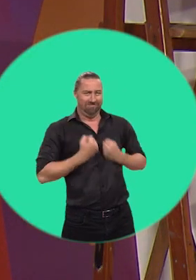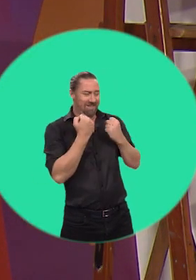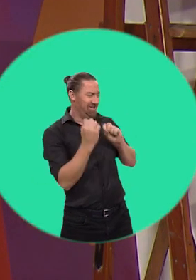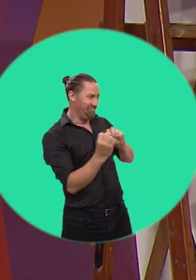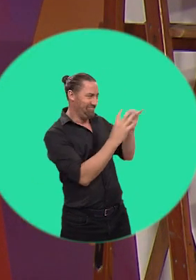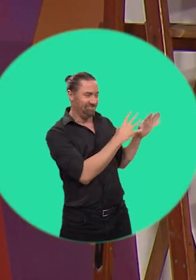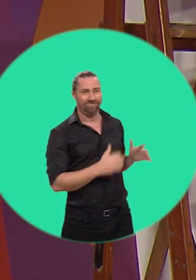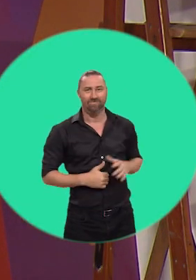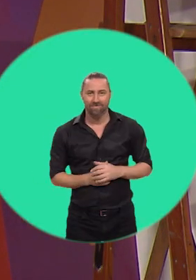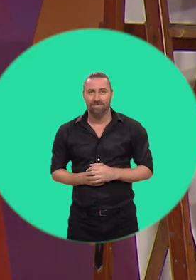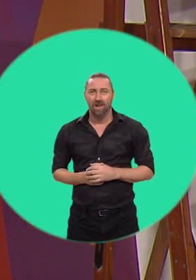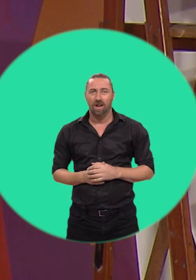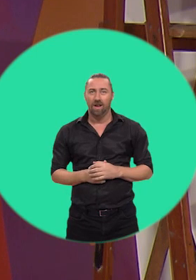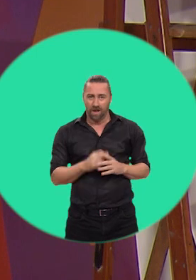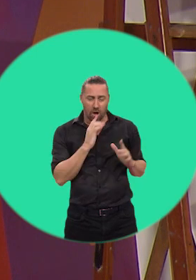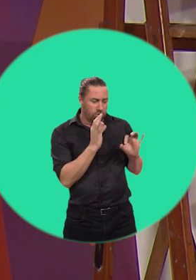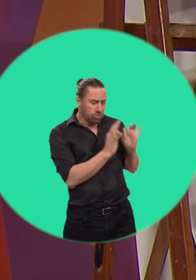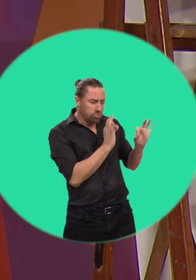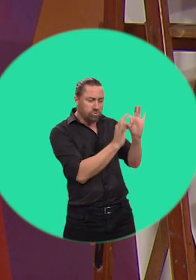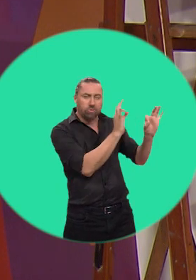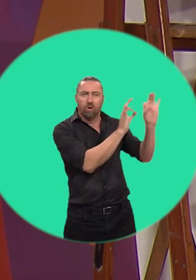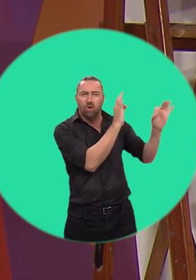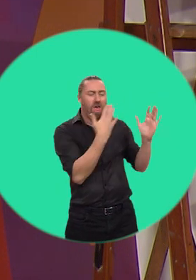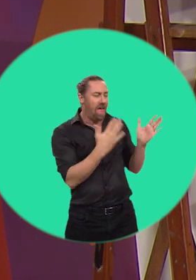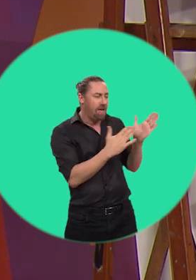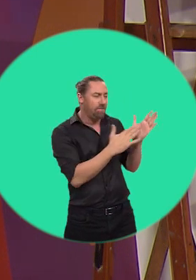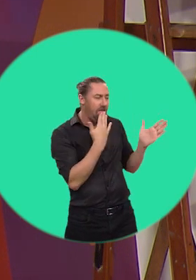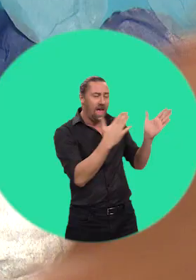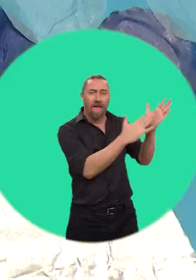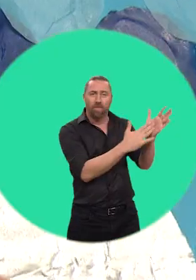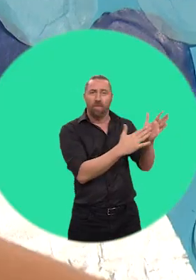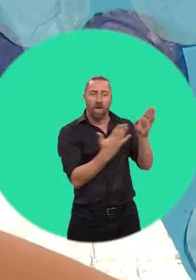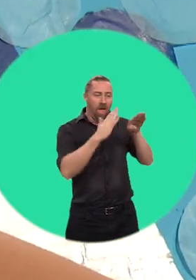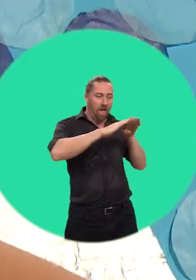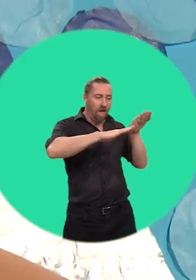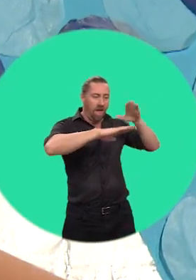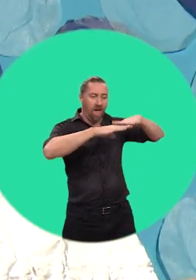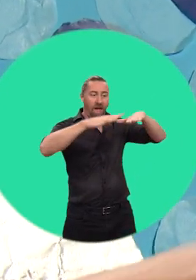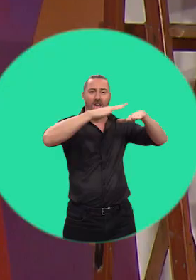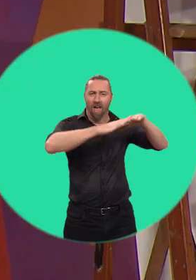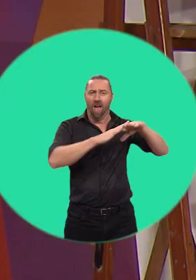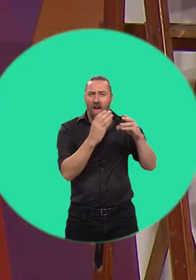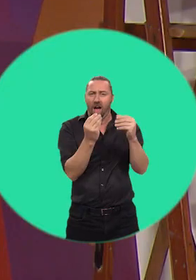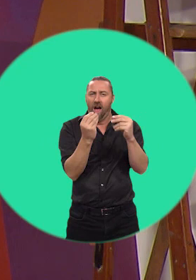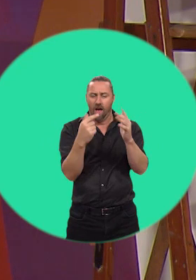I'm adding lots and lots of these circle tissue paper dots, and also overlapping them, that's creating what we call texture.